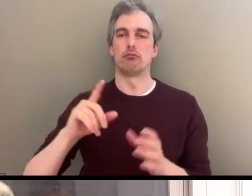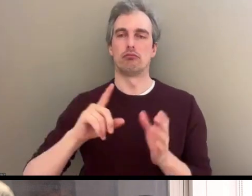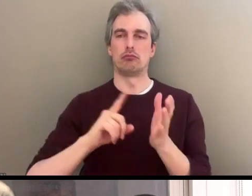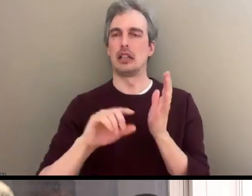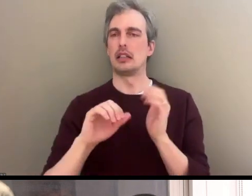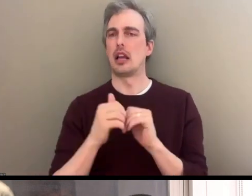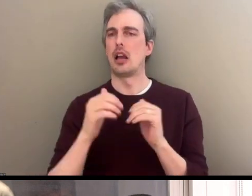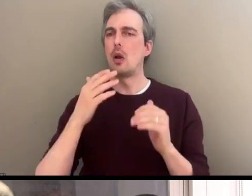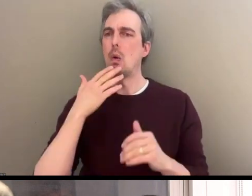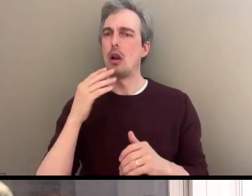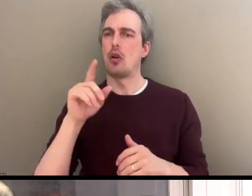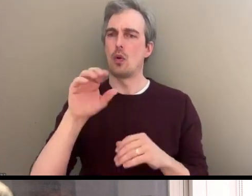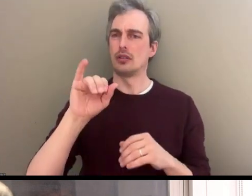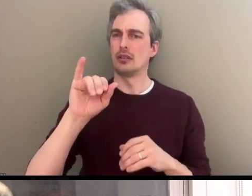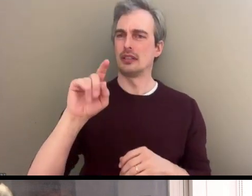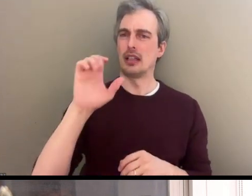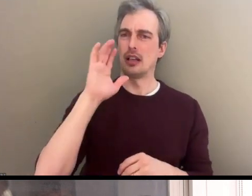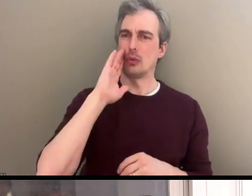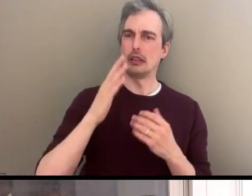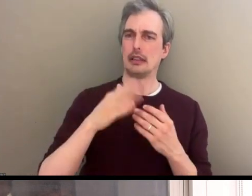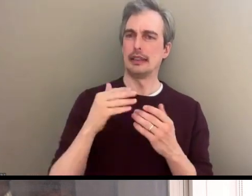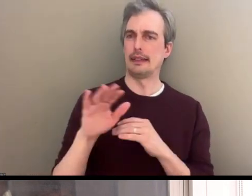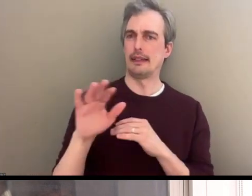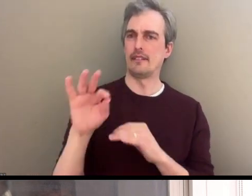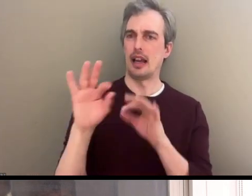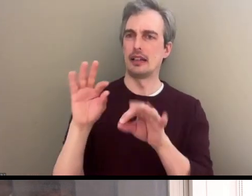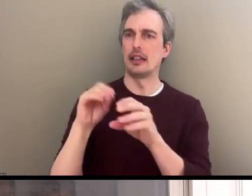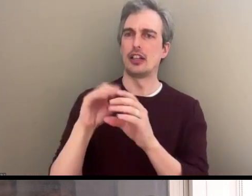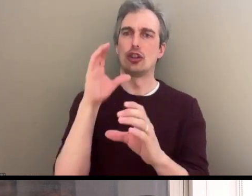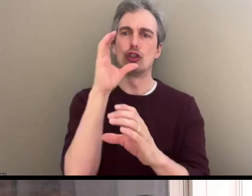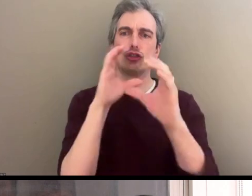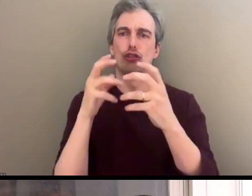So what it tries to look for is the proper use of meta tags, making